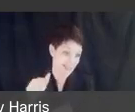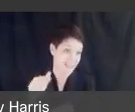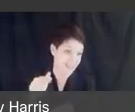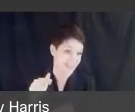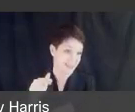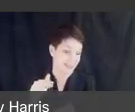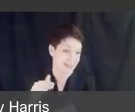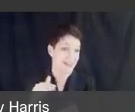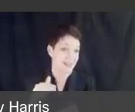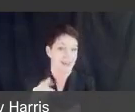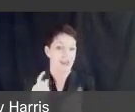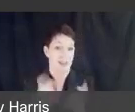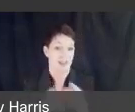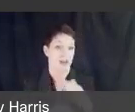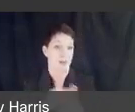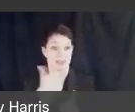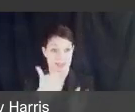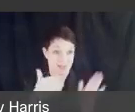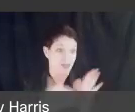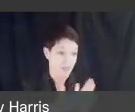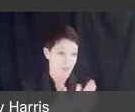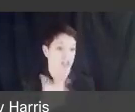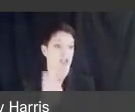up to 10,000 shots a day.